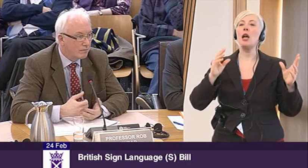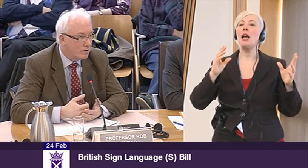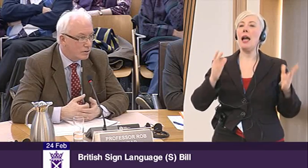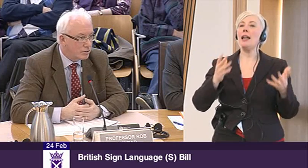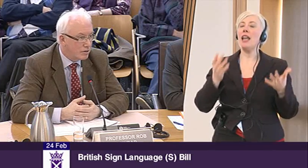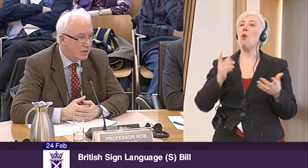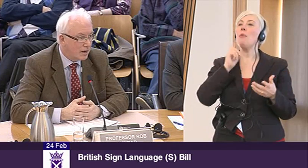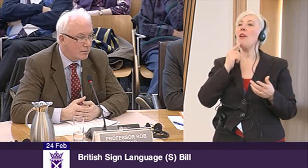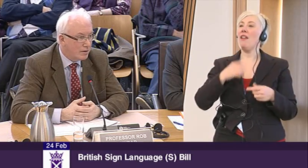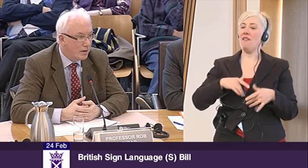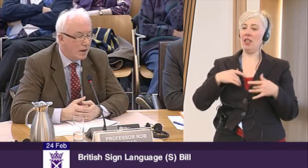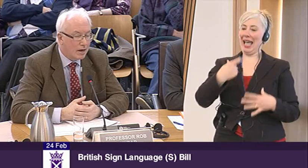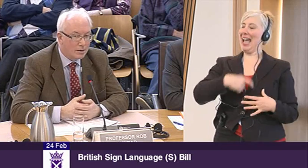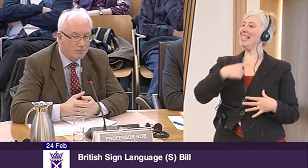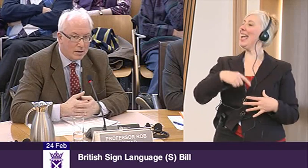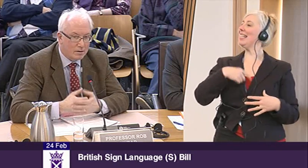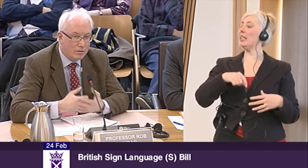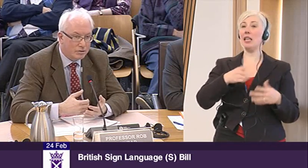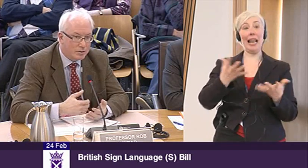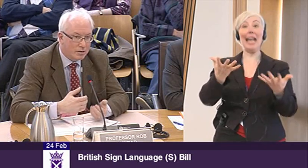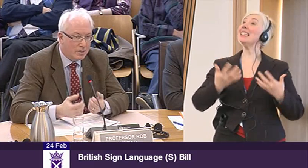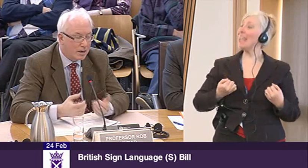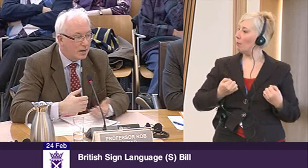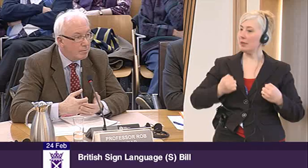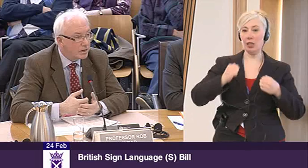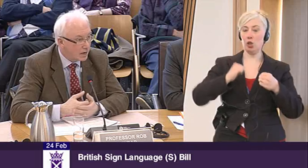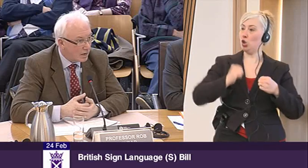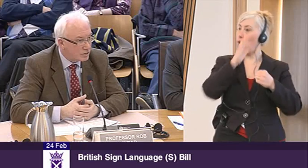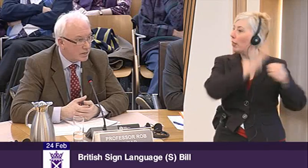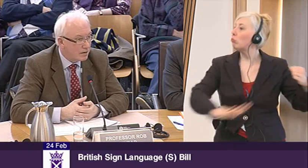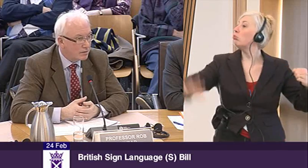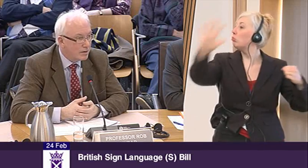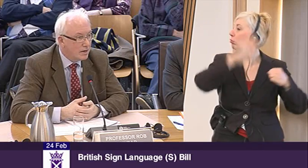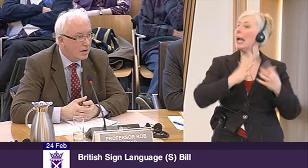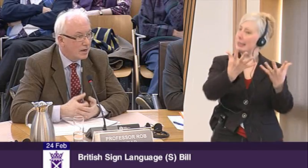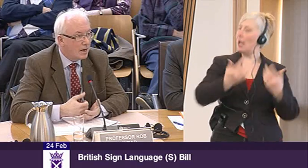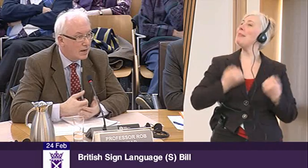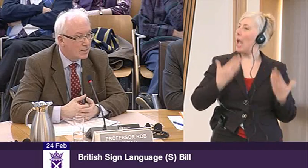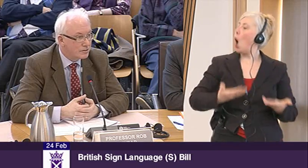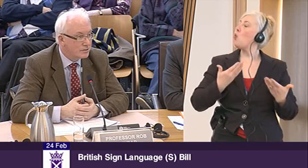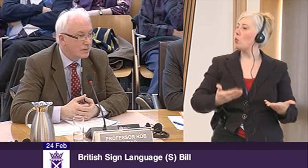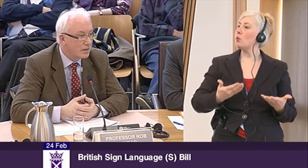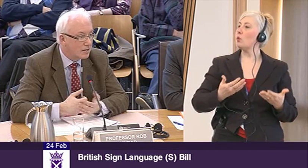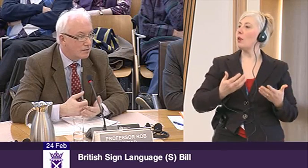identity and acceptance in Scotland that there is a multicultural community and a living